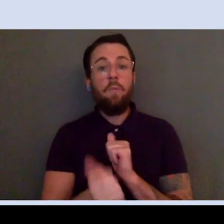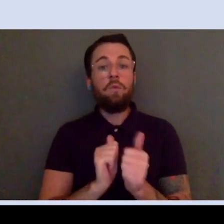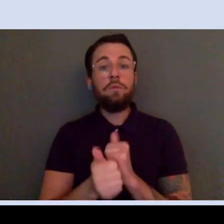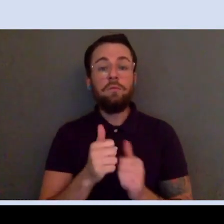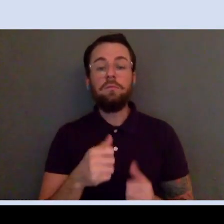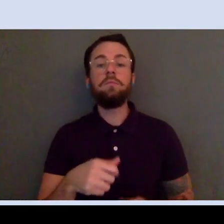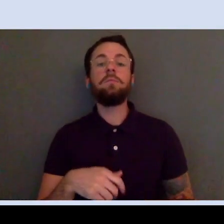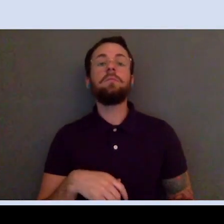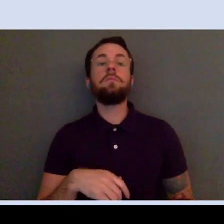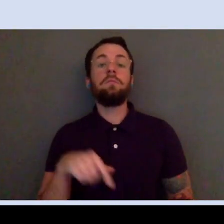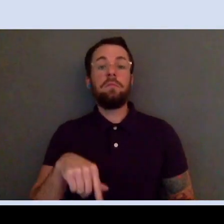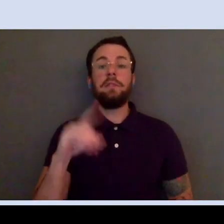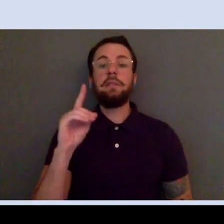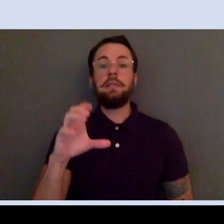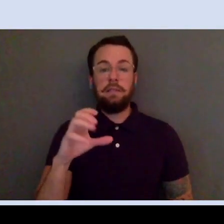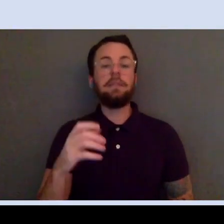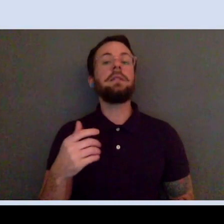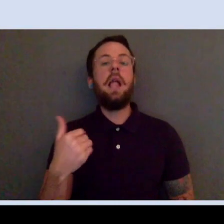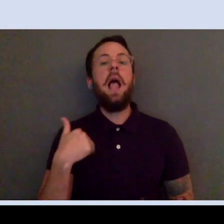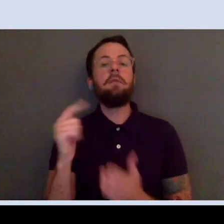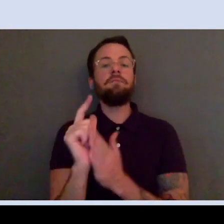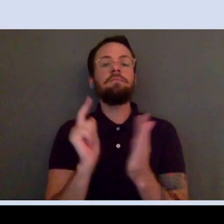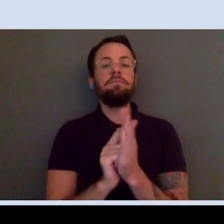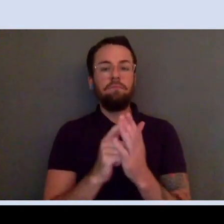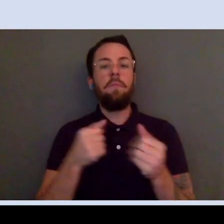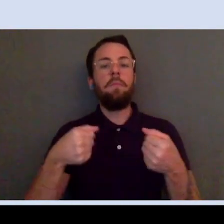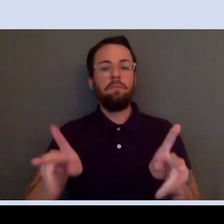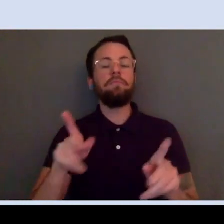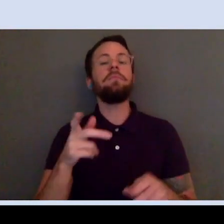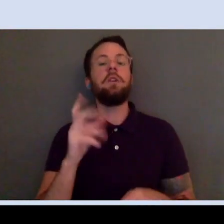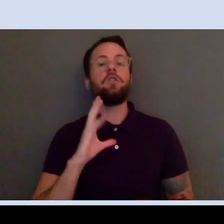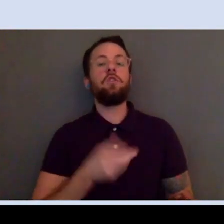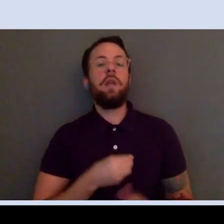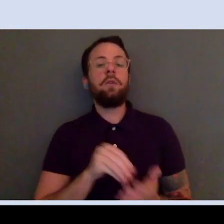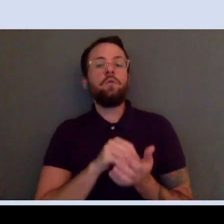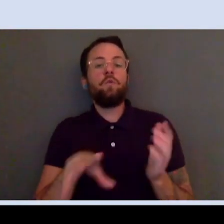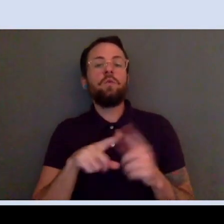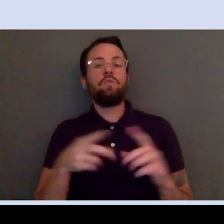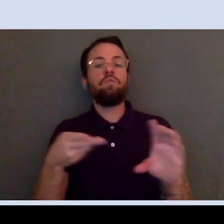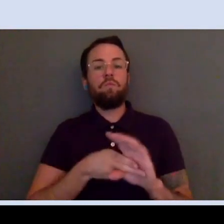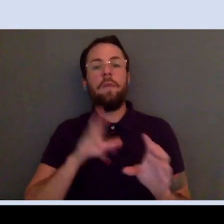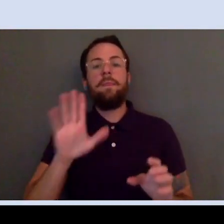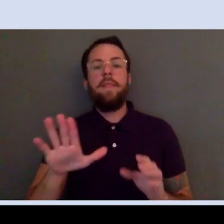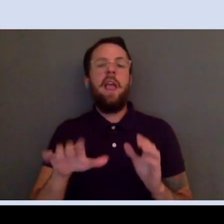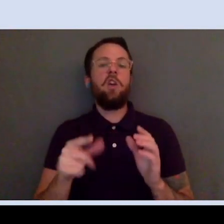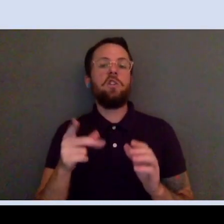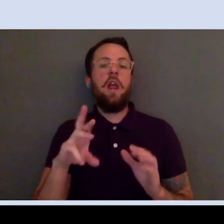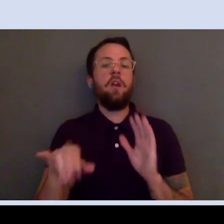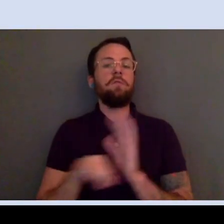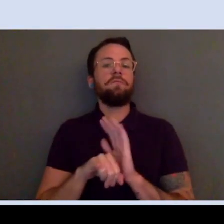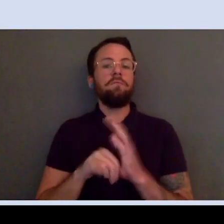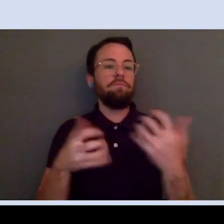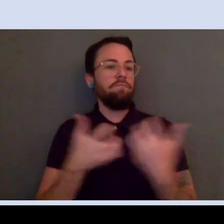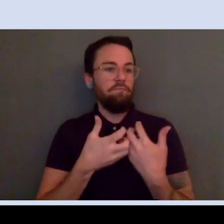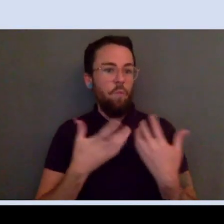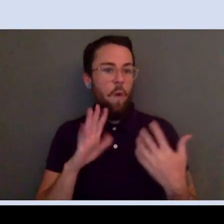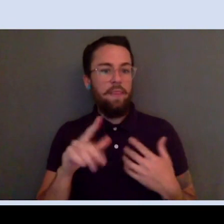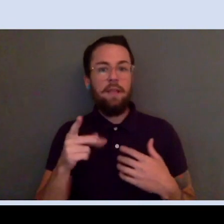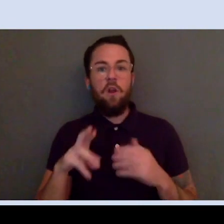Do you have students who can join GSA teams like the gay straight alliance? What do your laws look like?